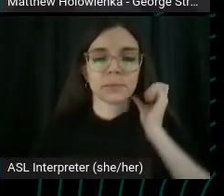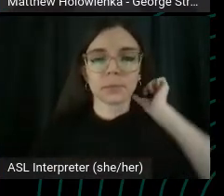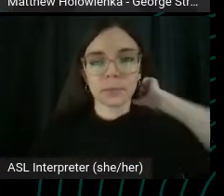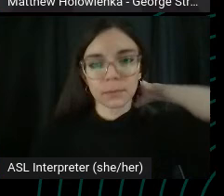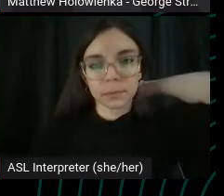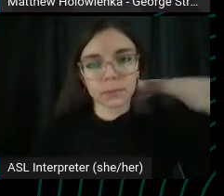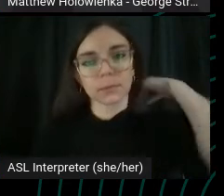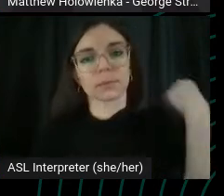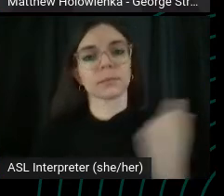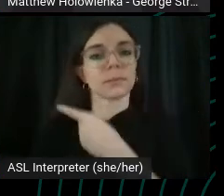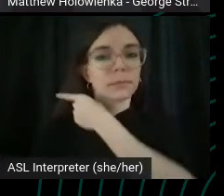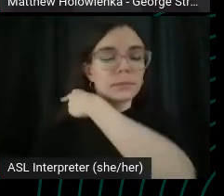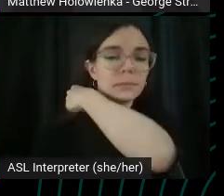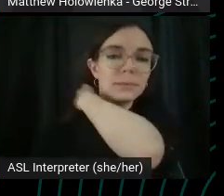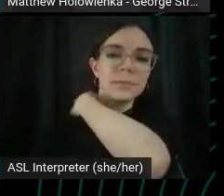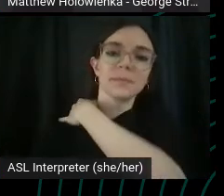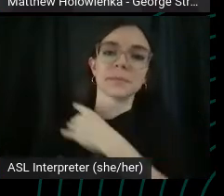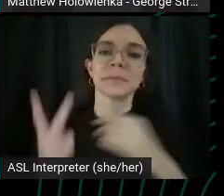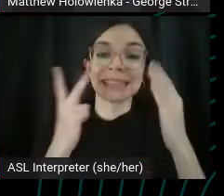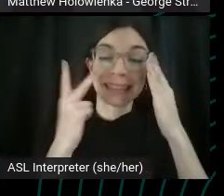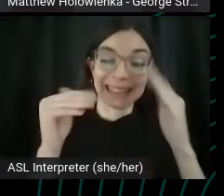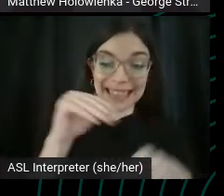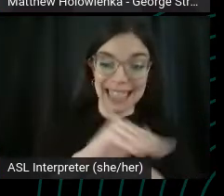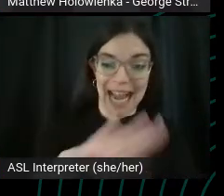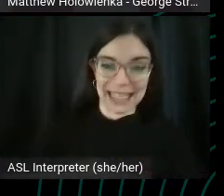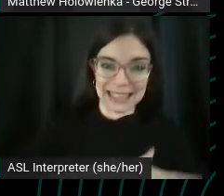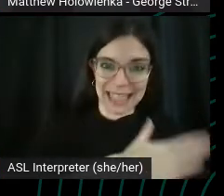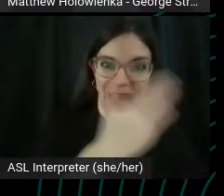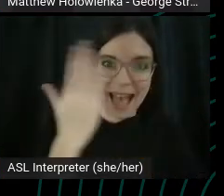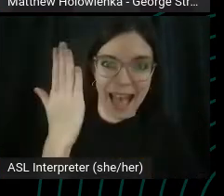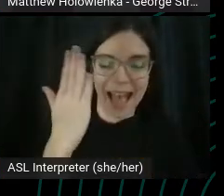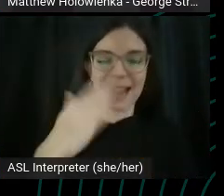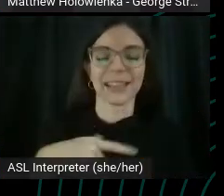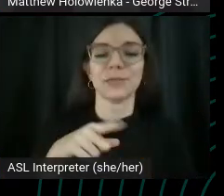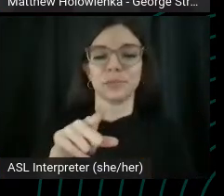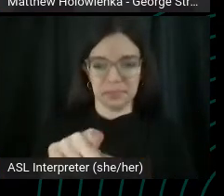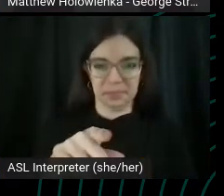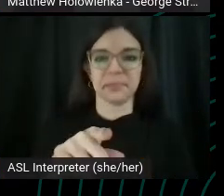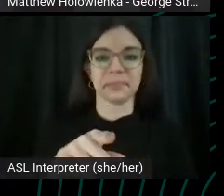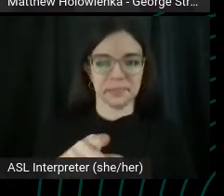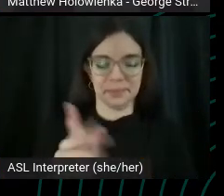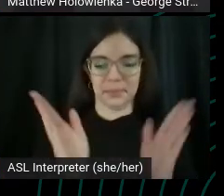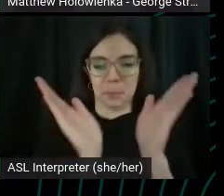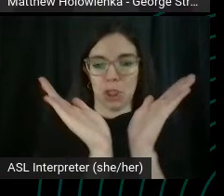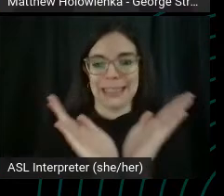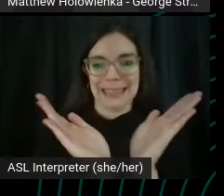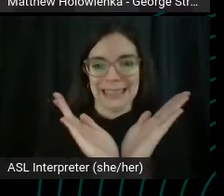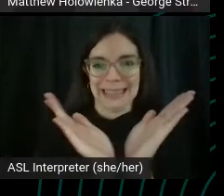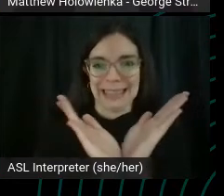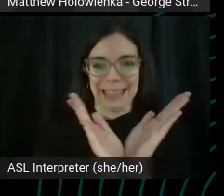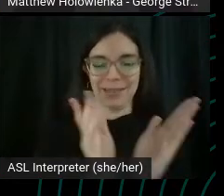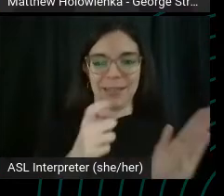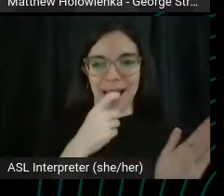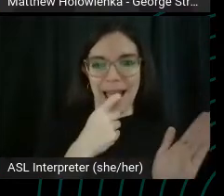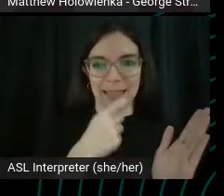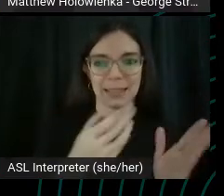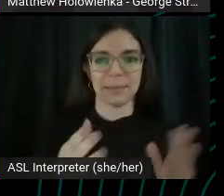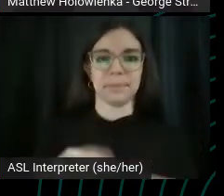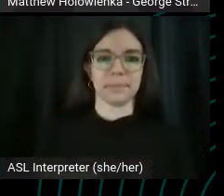So here, you see a night sky with some flying hearts, in flies the martini glass and the title, a high heel shoe flies in and rotates, and then appears the creative team.